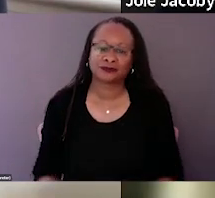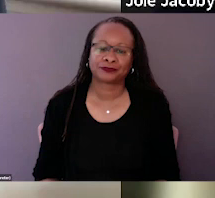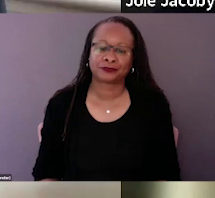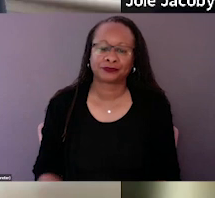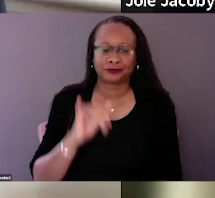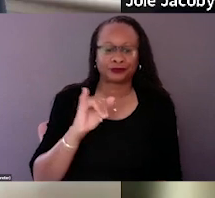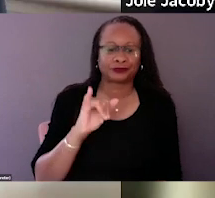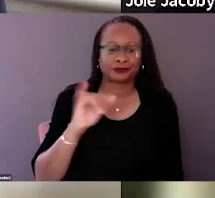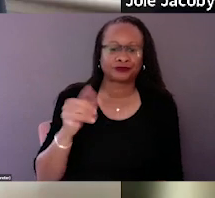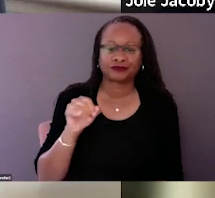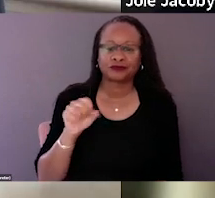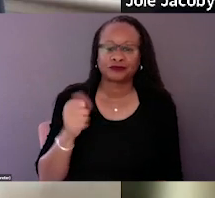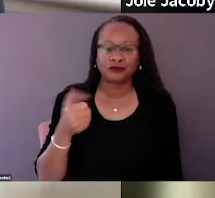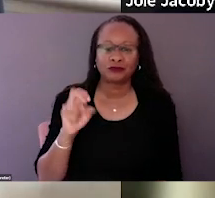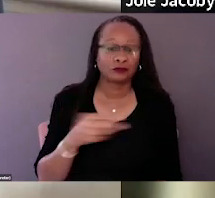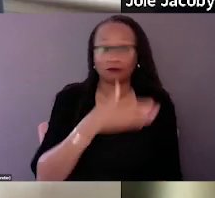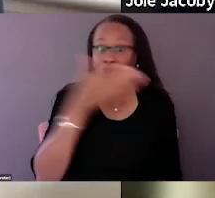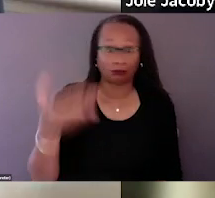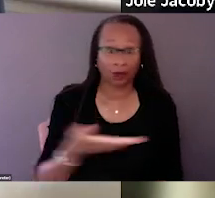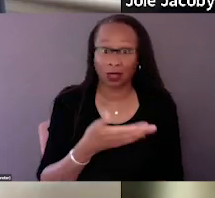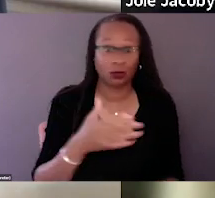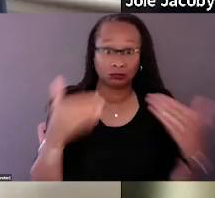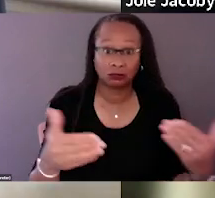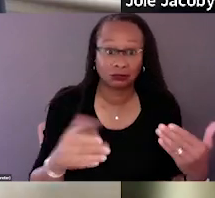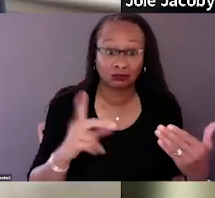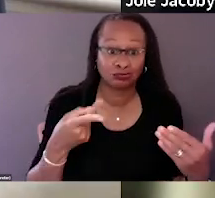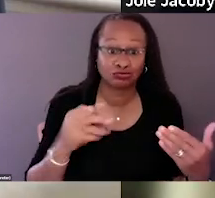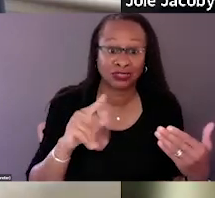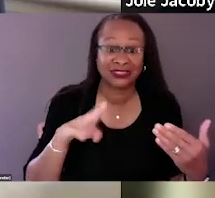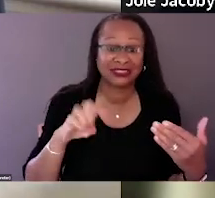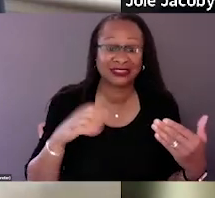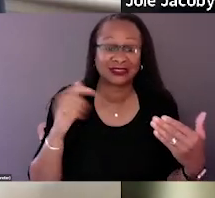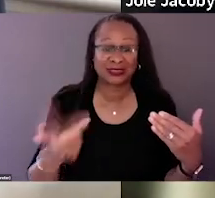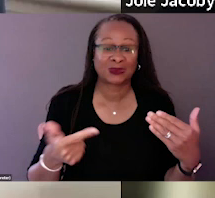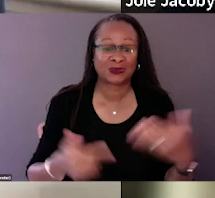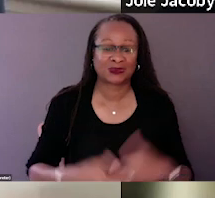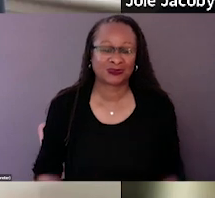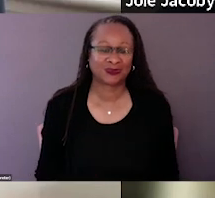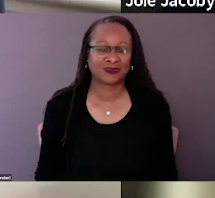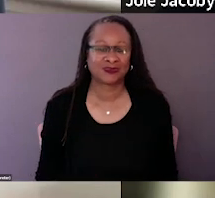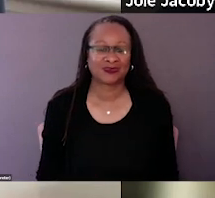No, or you know what, go for it. No, go ahead, Jason. That's a really good question.